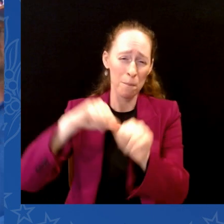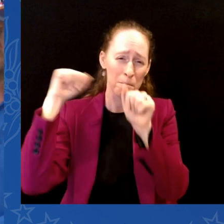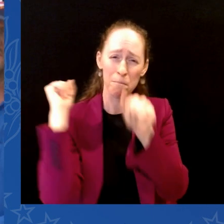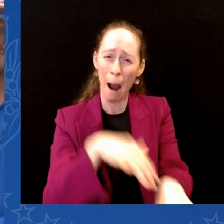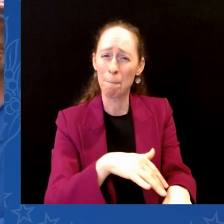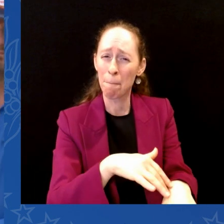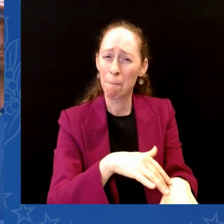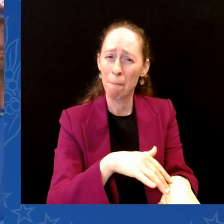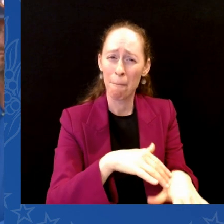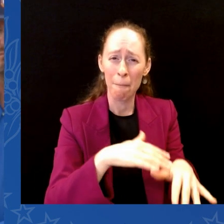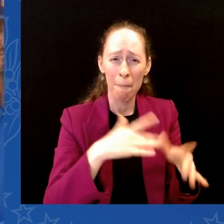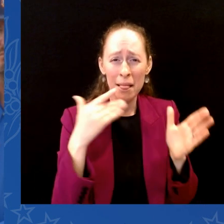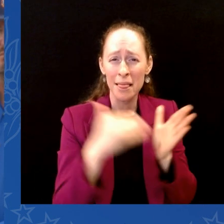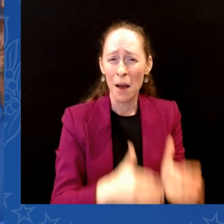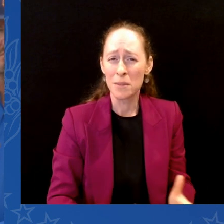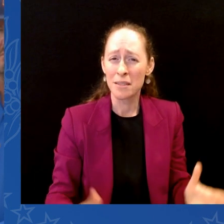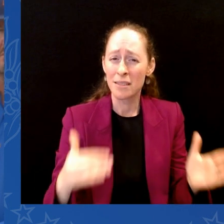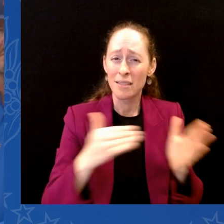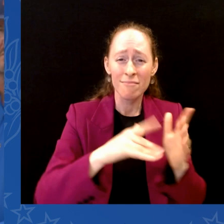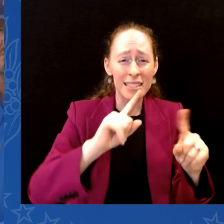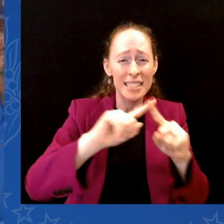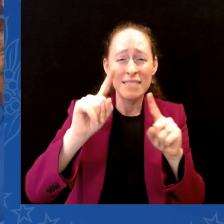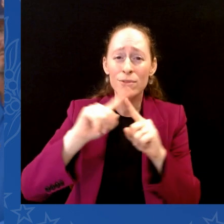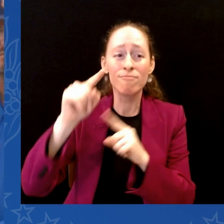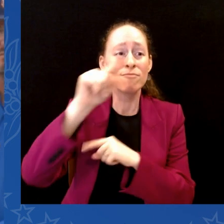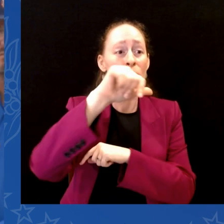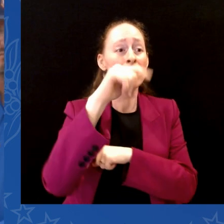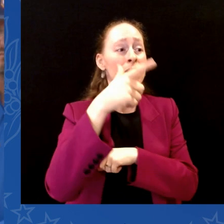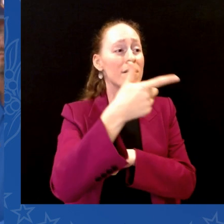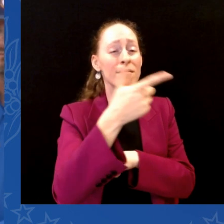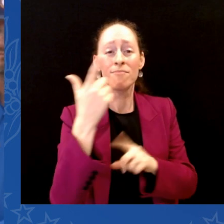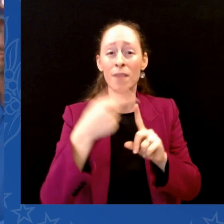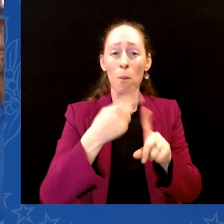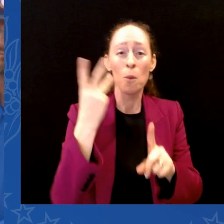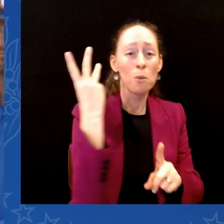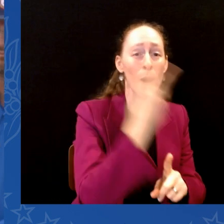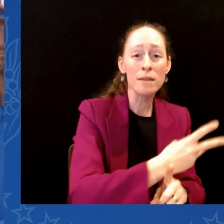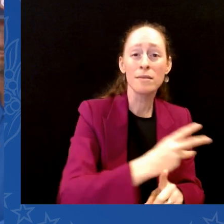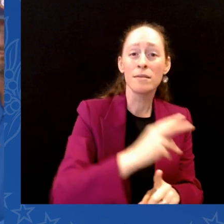working around the clock to get power restored. This is about America coming together.